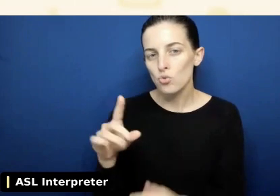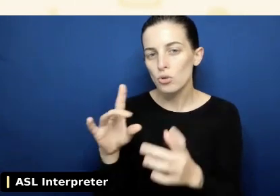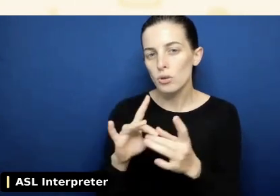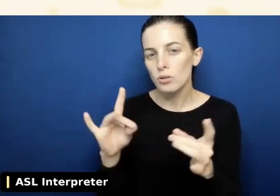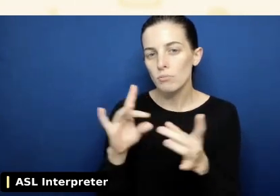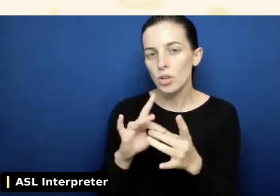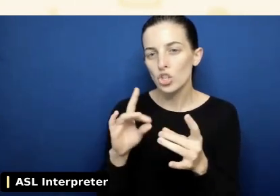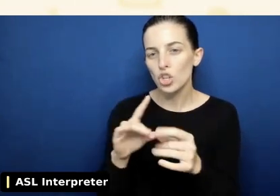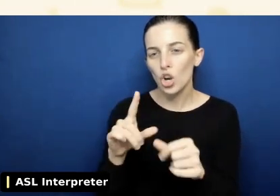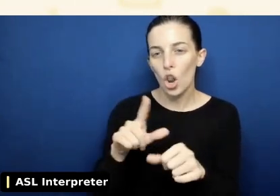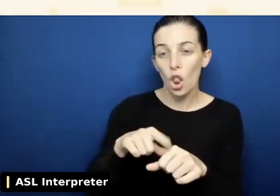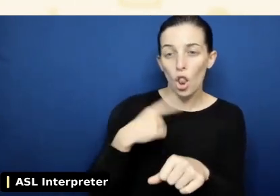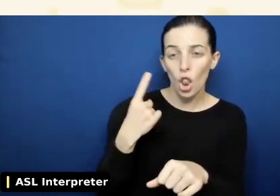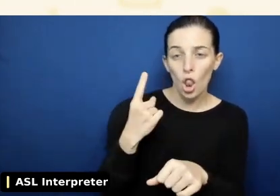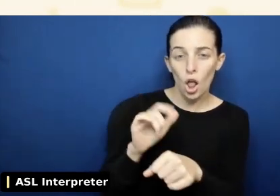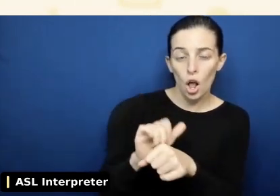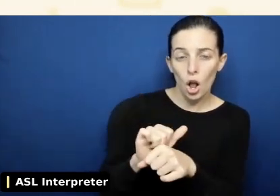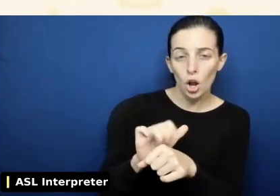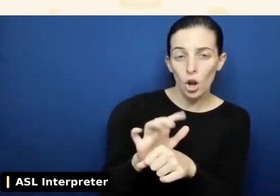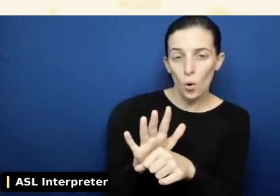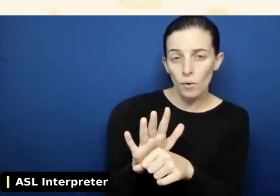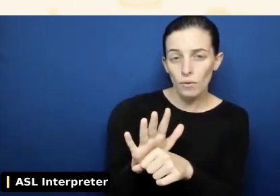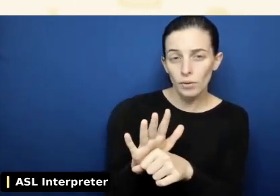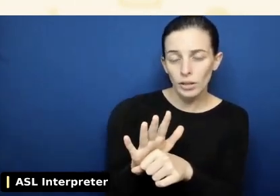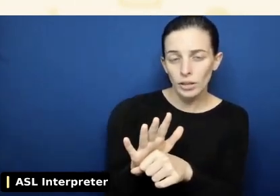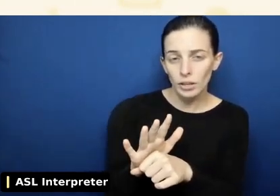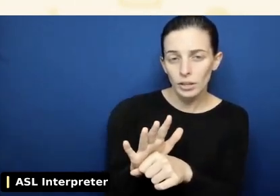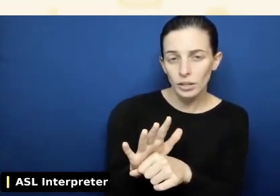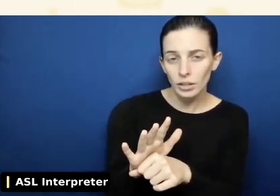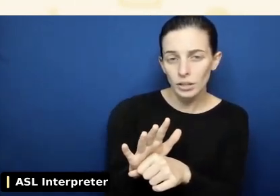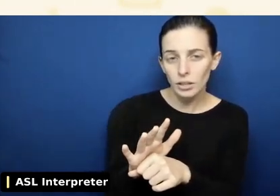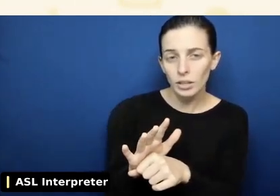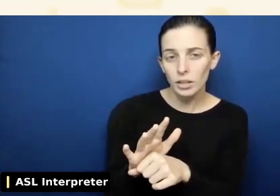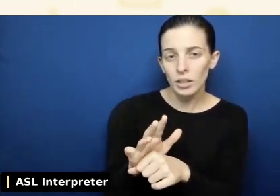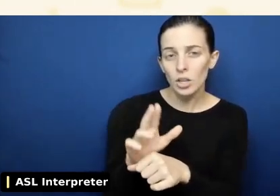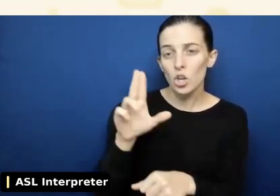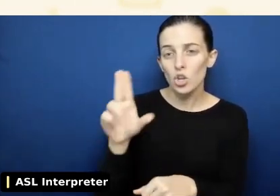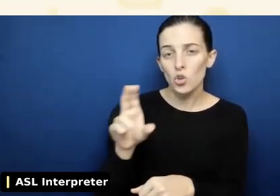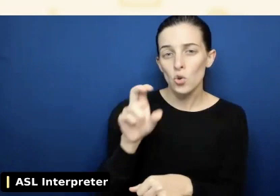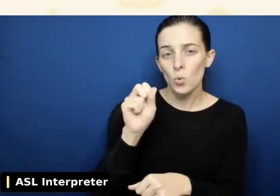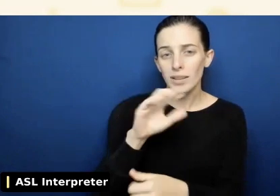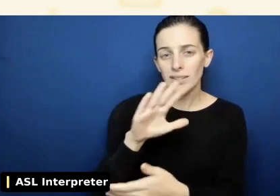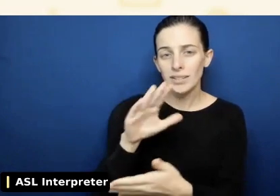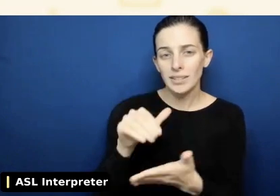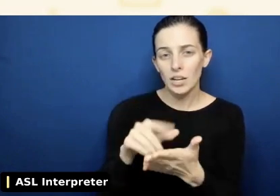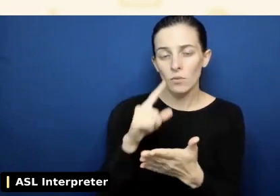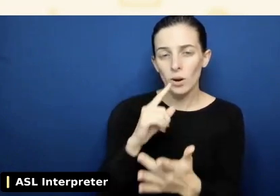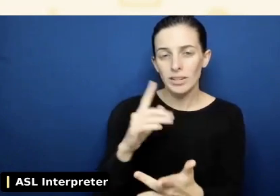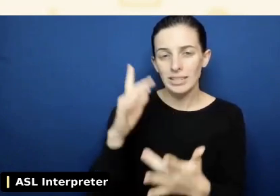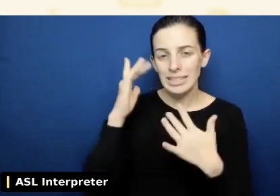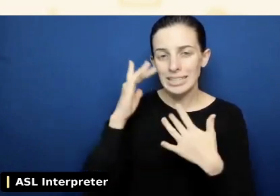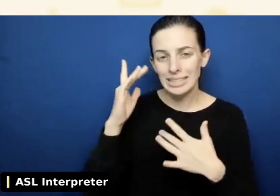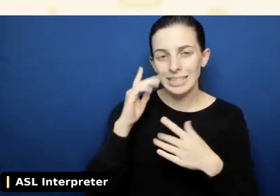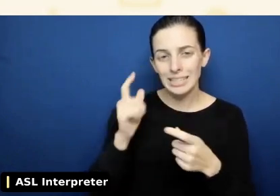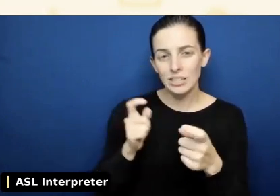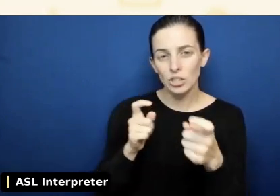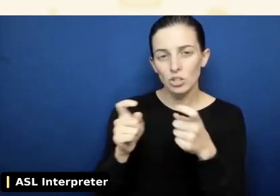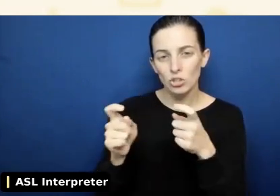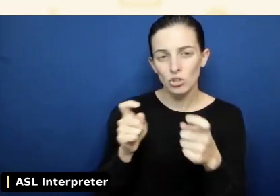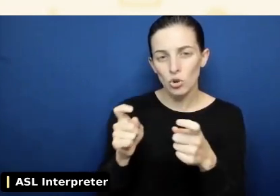and I noticed the US Center for Disease Control has increased the percentage of people who have disabilities